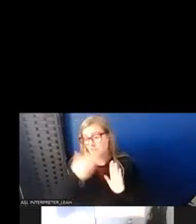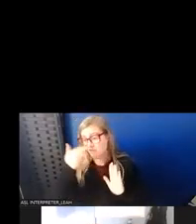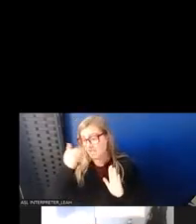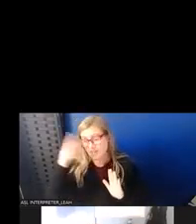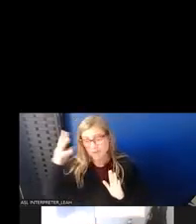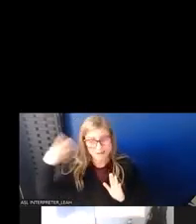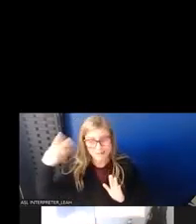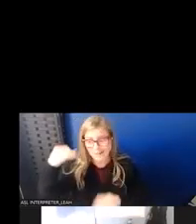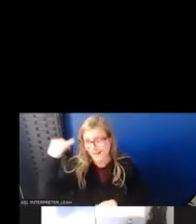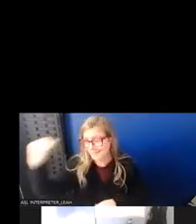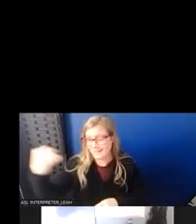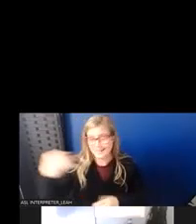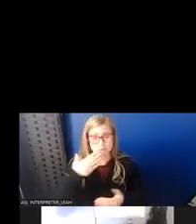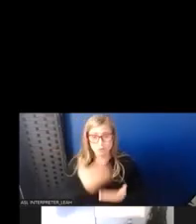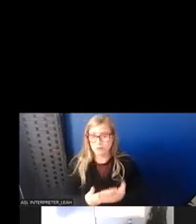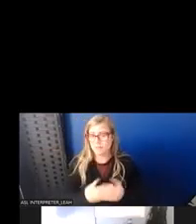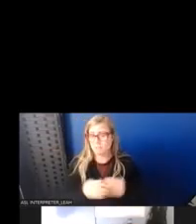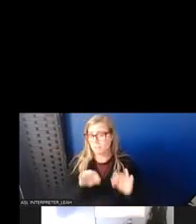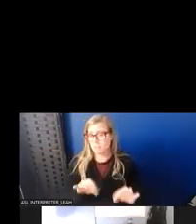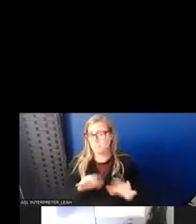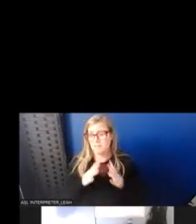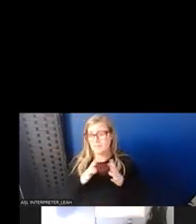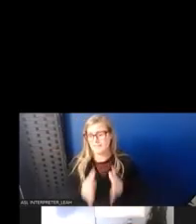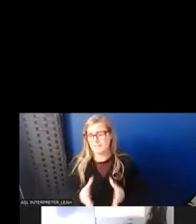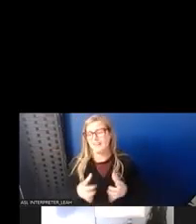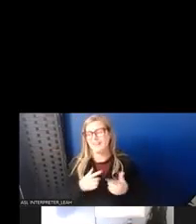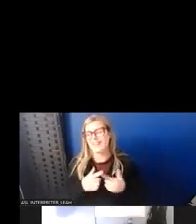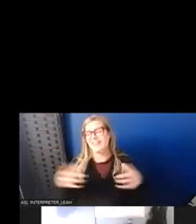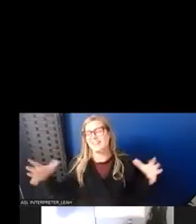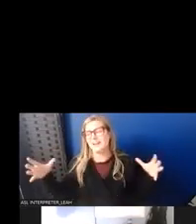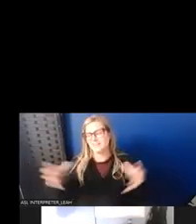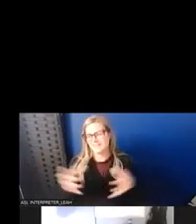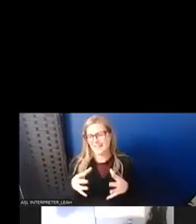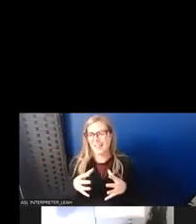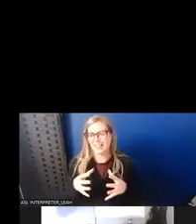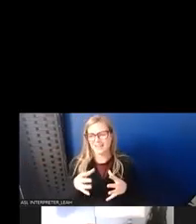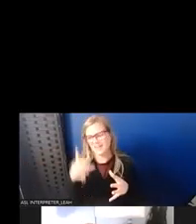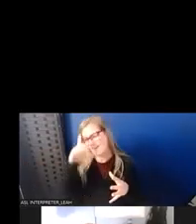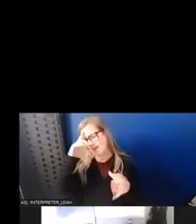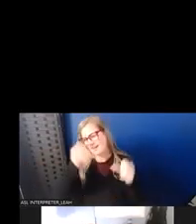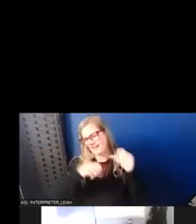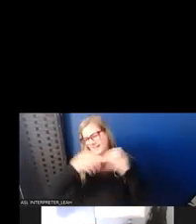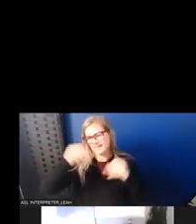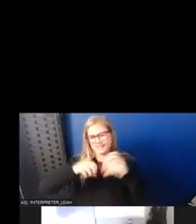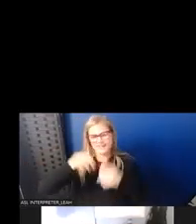totally fine. And then you really want to come together and combine and improve